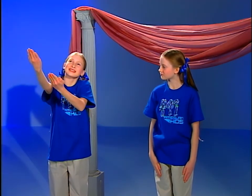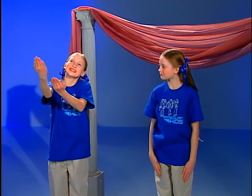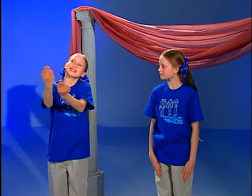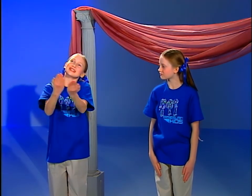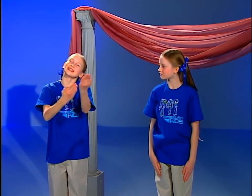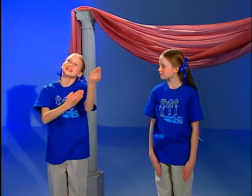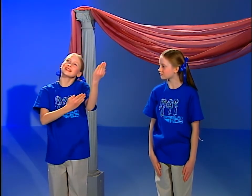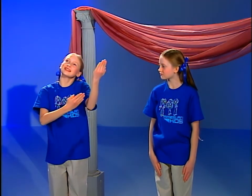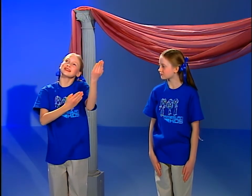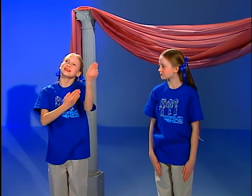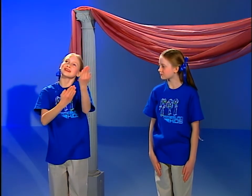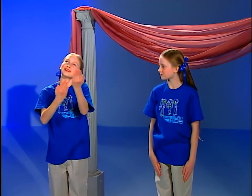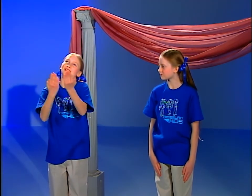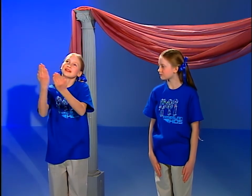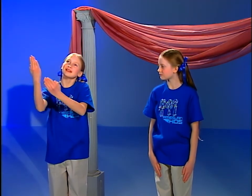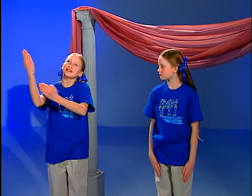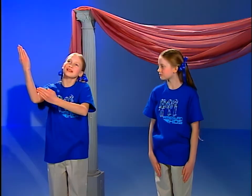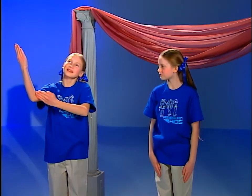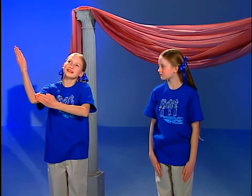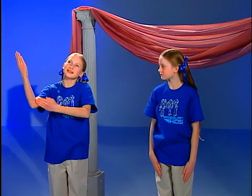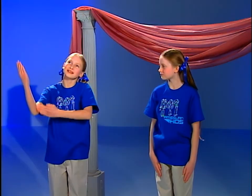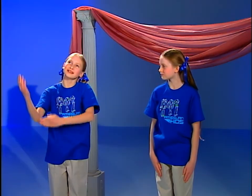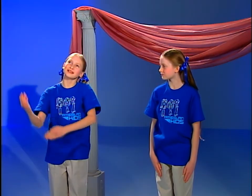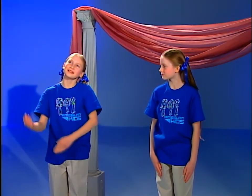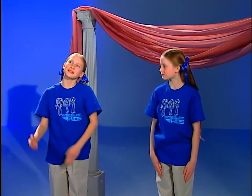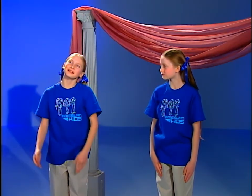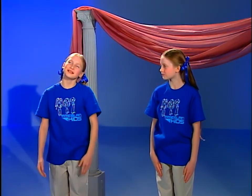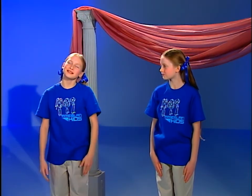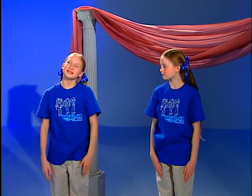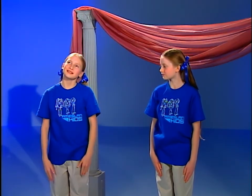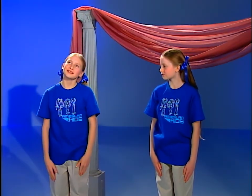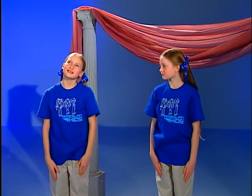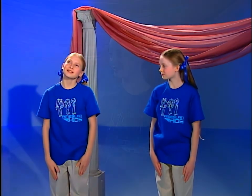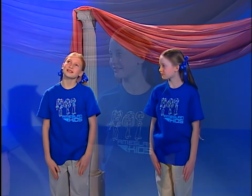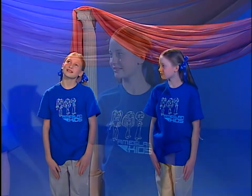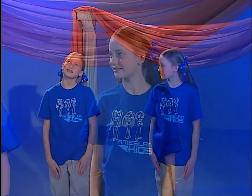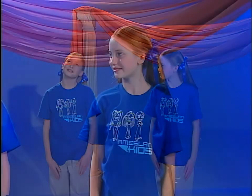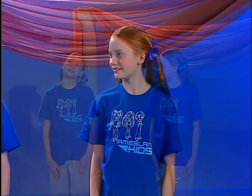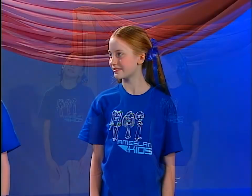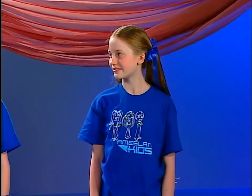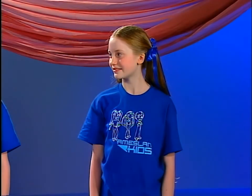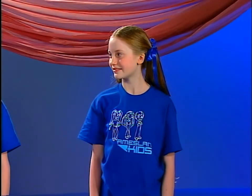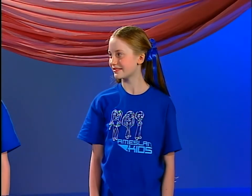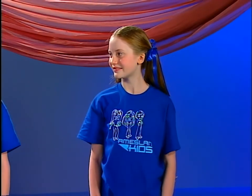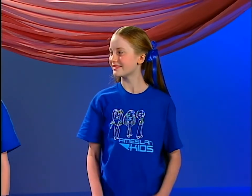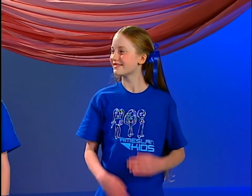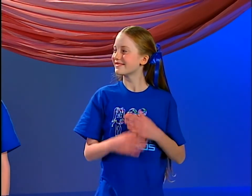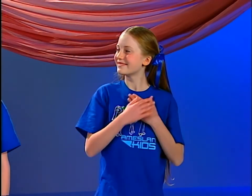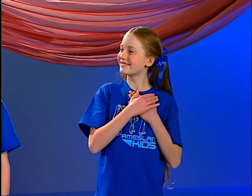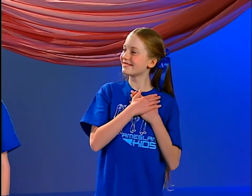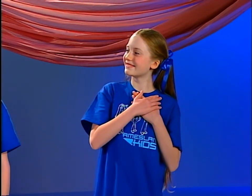THINKING THAT SHE WAS AVAILABLE AND NOT MARRIED. BUT GOD SAW WHAT WAS HAPPENING, AND HE WAS NOT HAPPY ABOUT THIS.